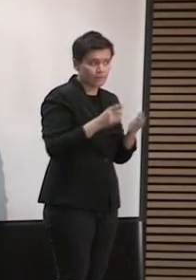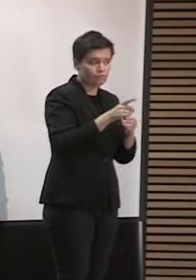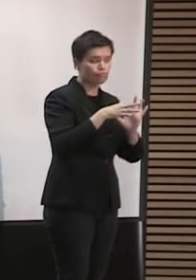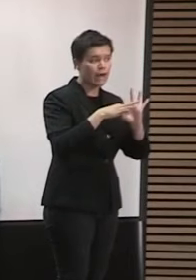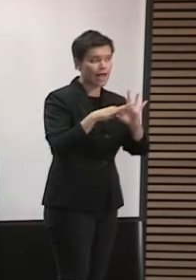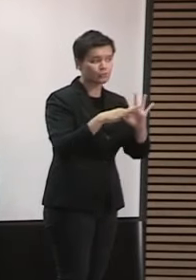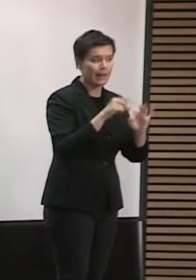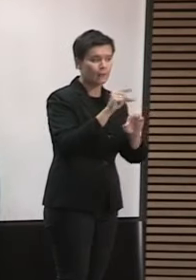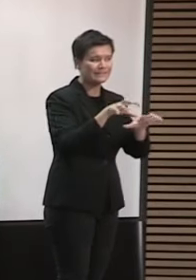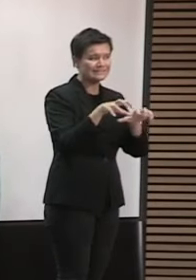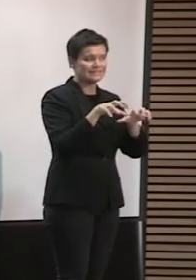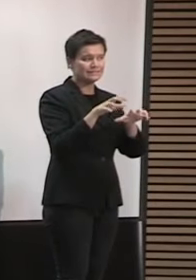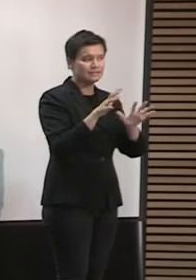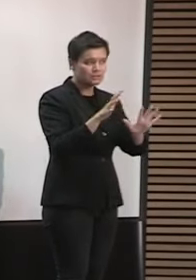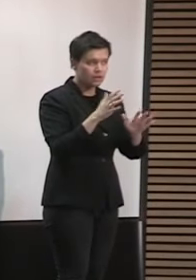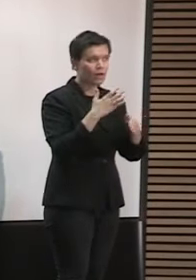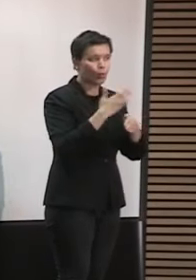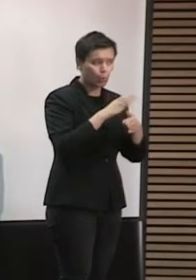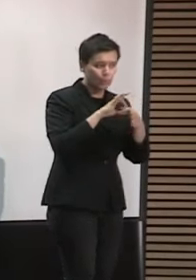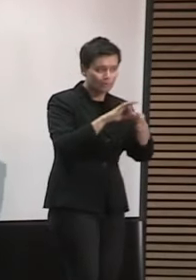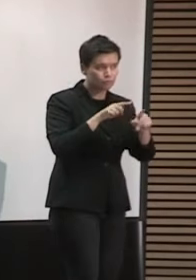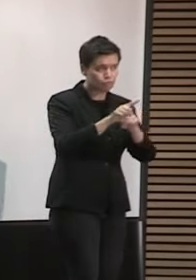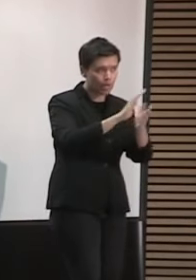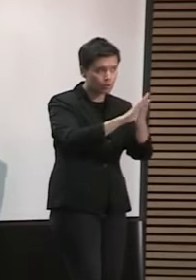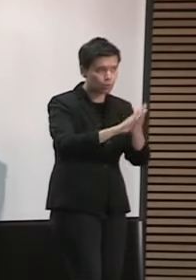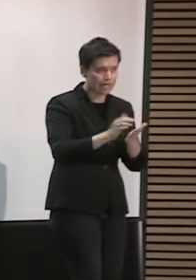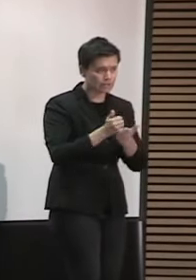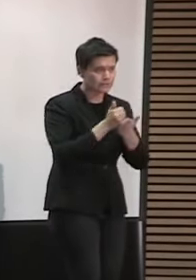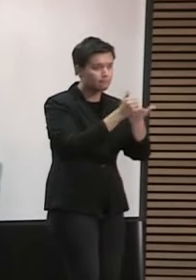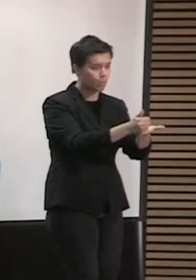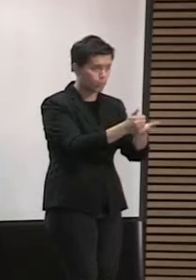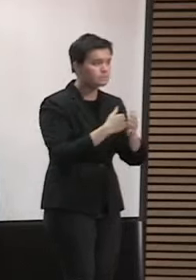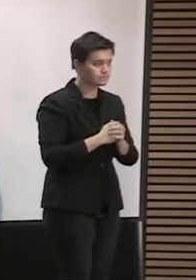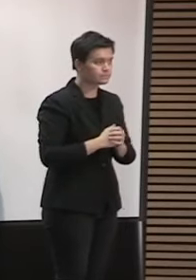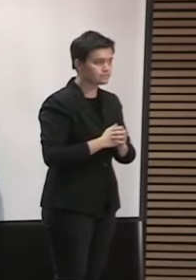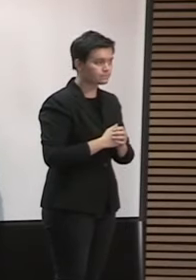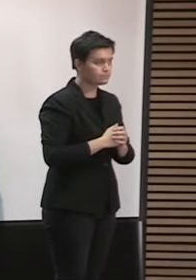that. You can comment on that? Of the